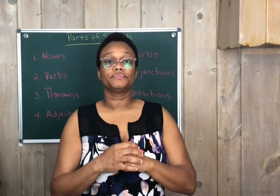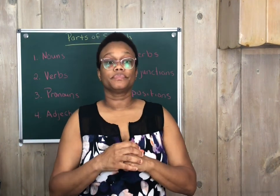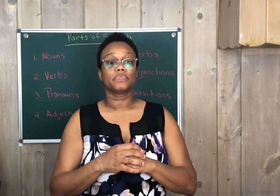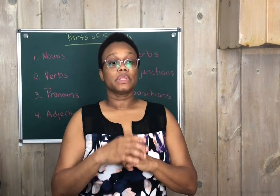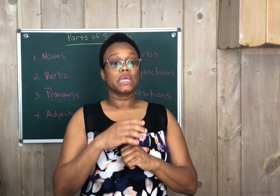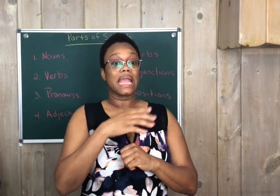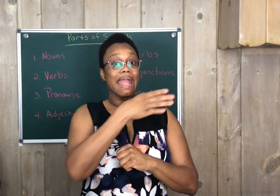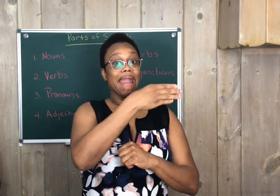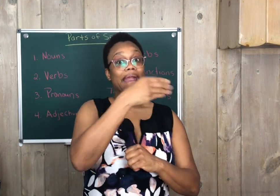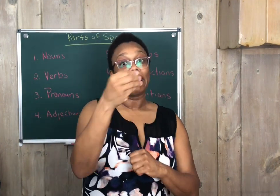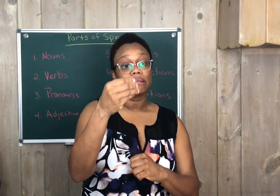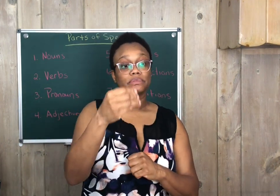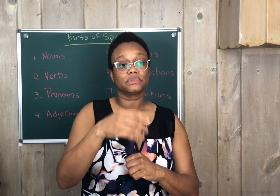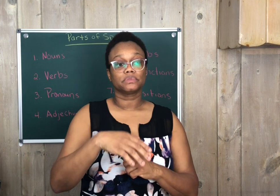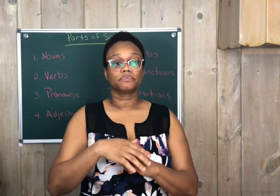For example and